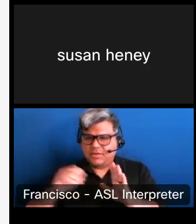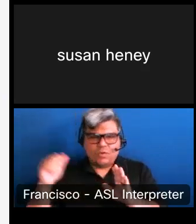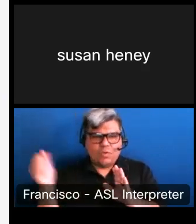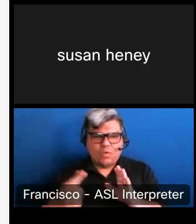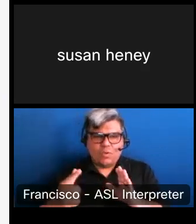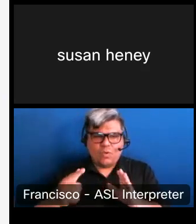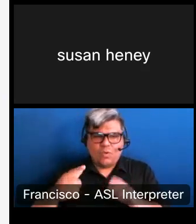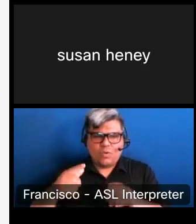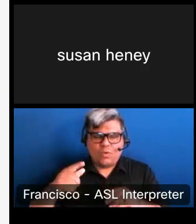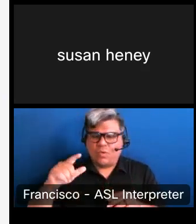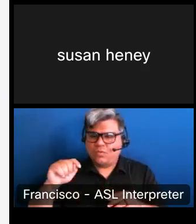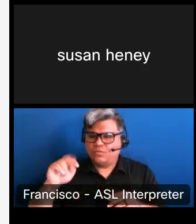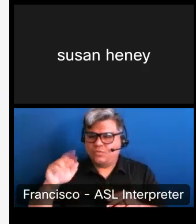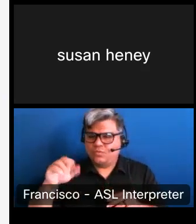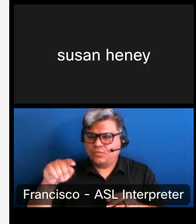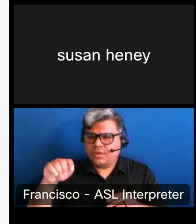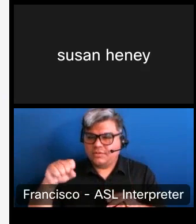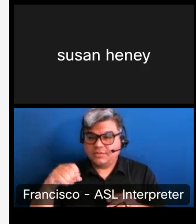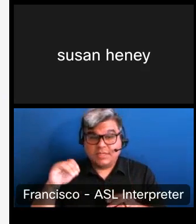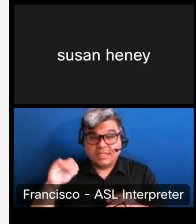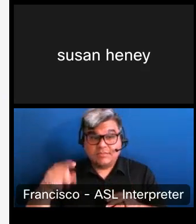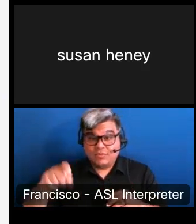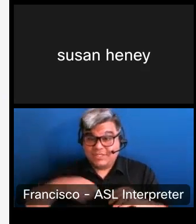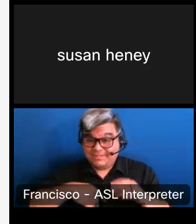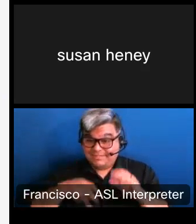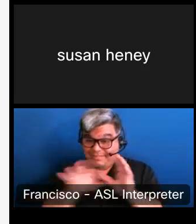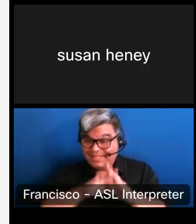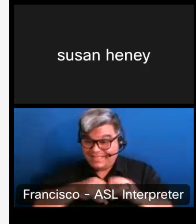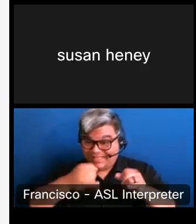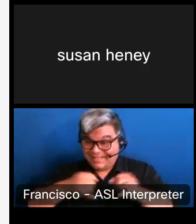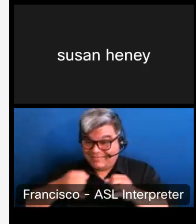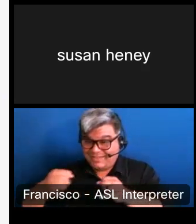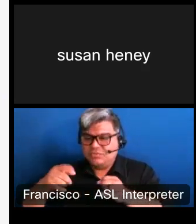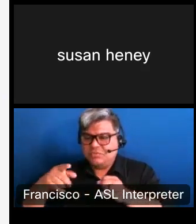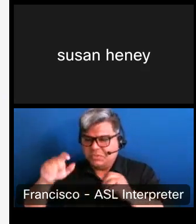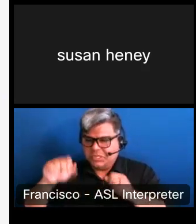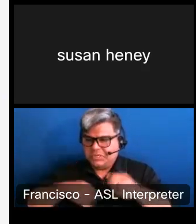needed to select an individual tract, you are able to do so. You would select one or more